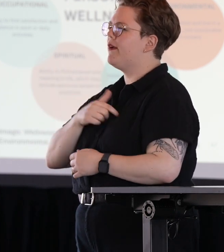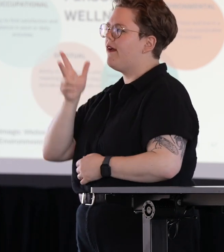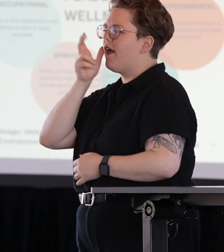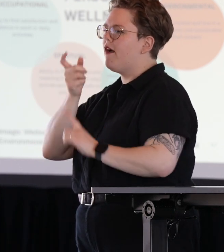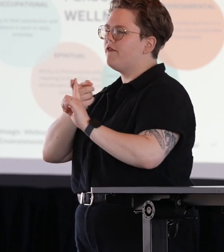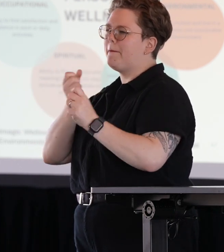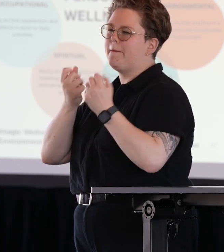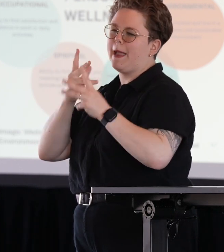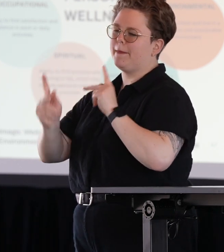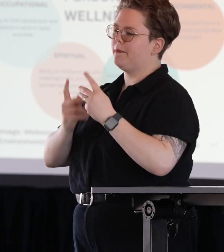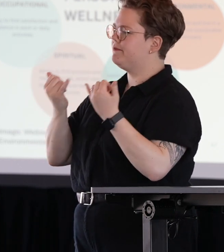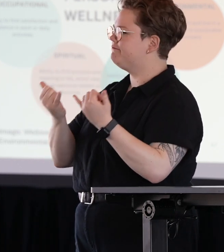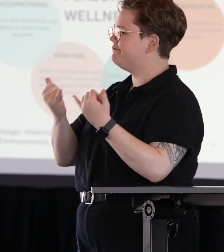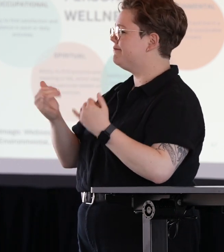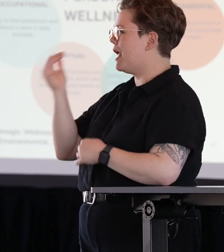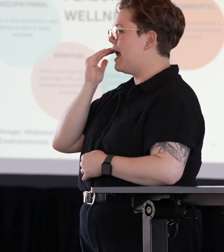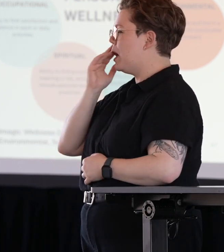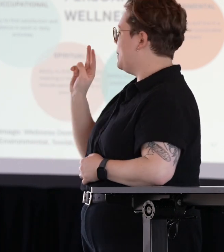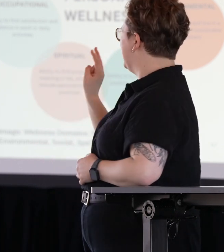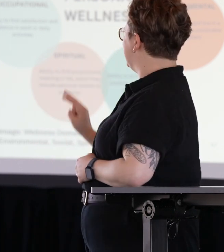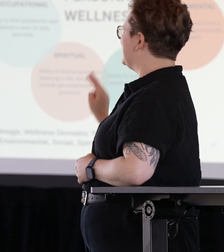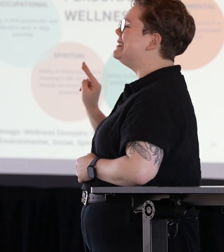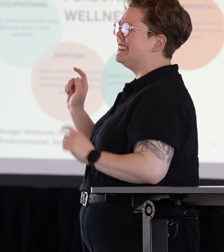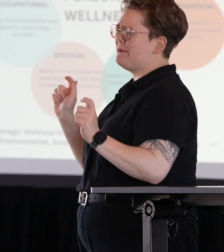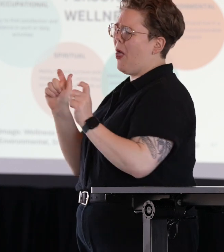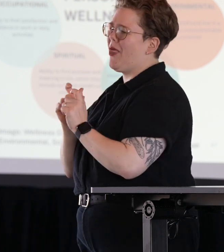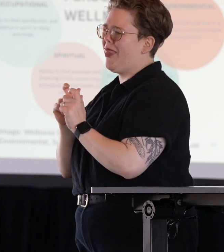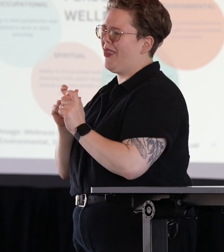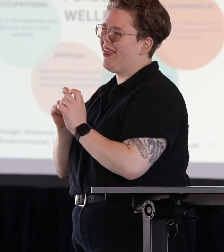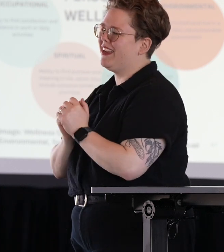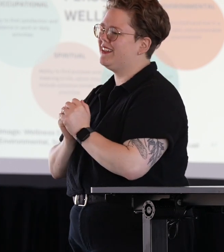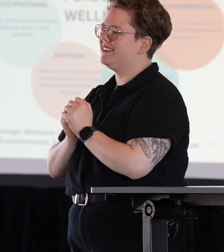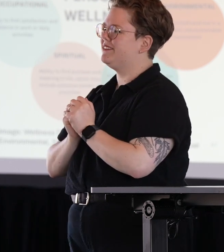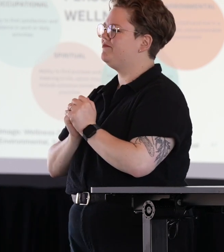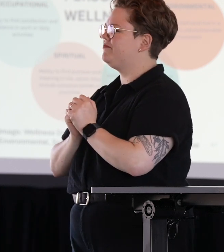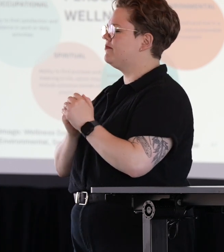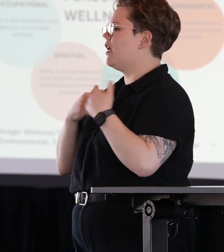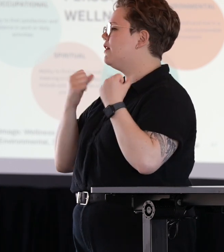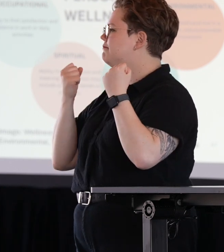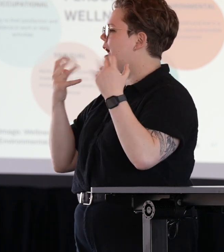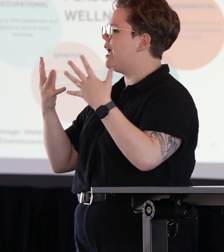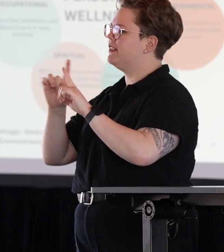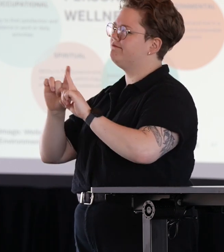today. I know you can't read those dimensions, so I will quickly read them for you. There are multiple models of wellness.